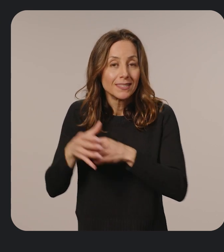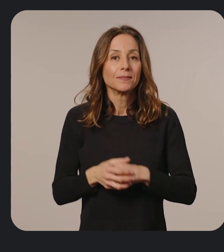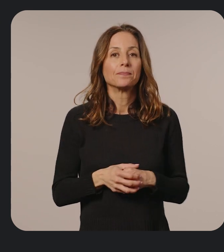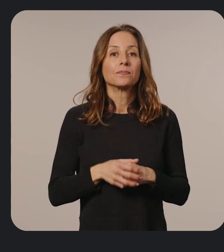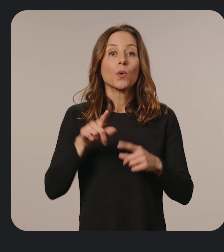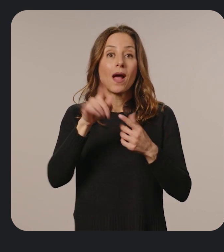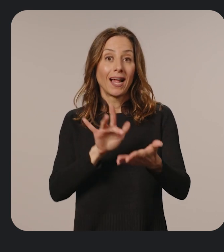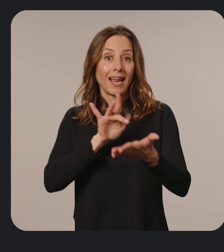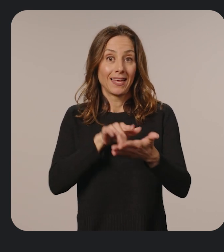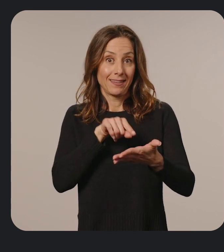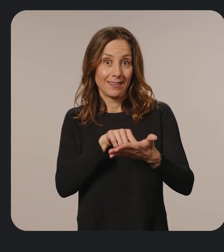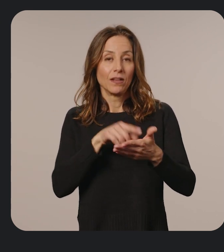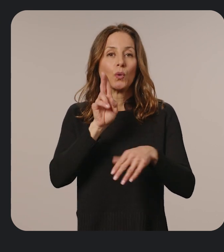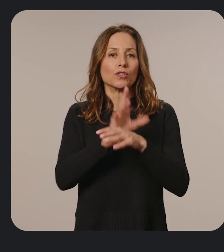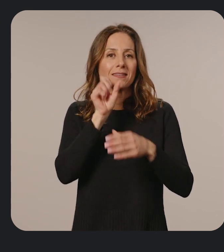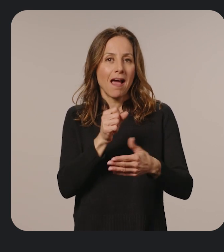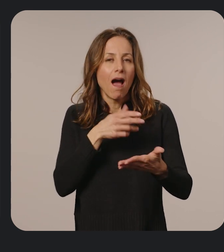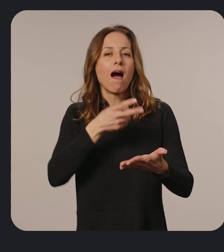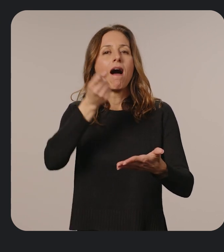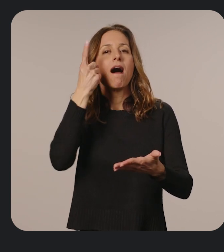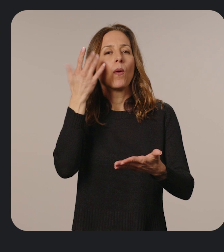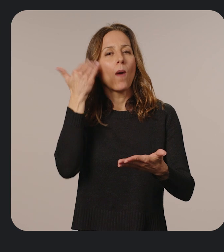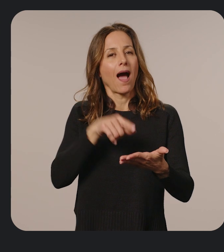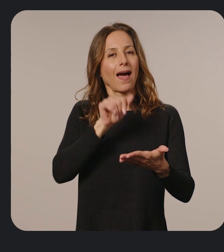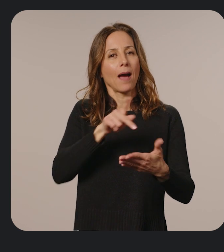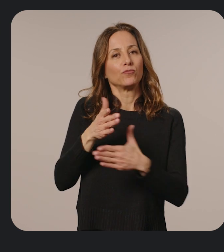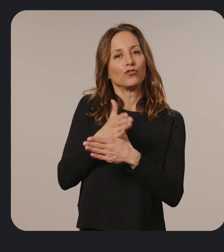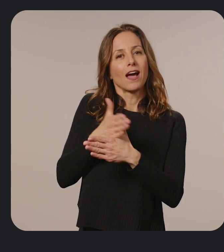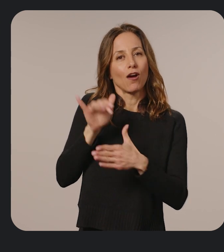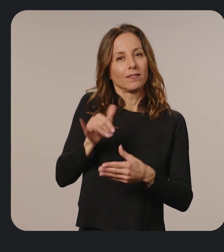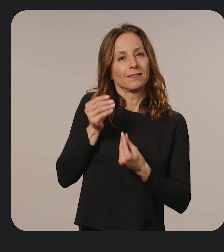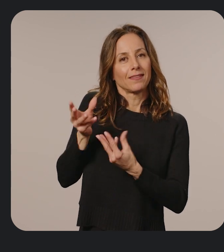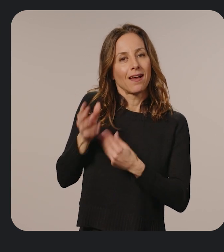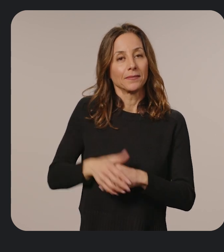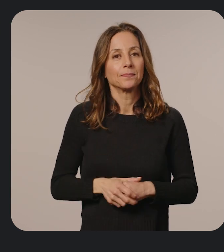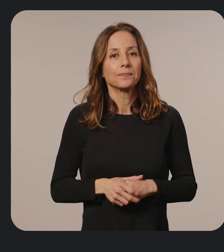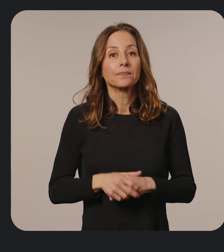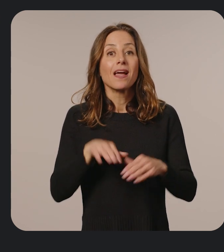When clicking on this section, users can better understand why the app is sharing this data.